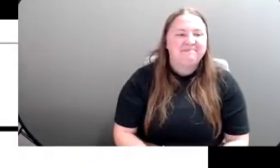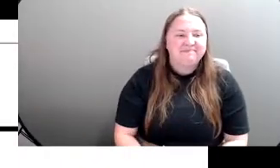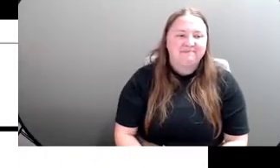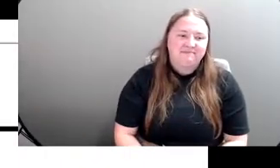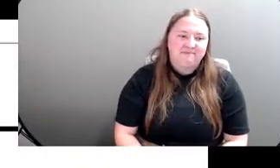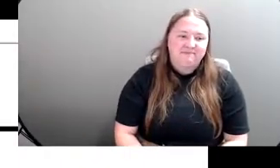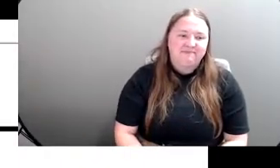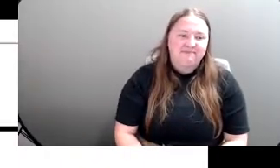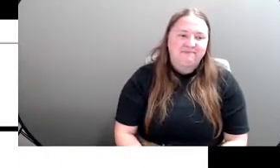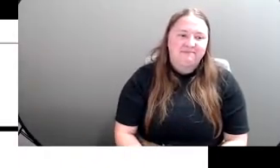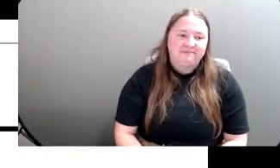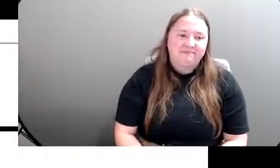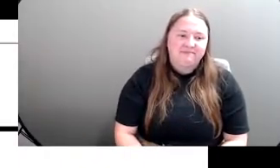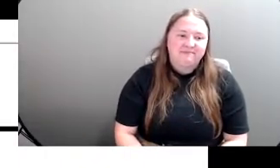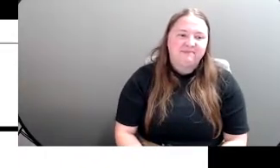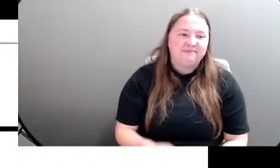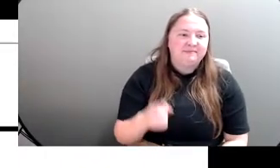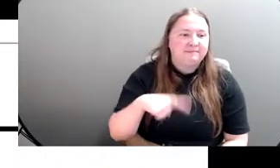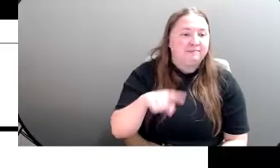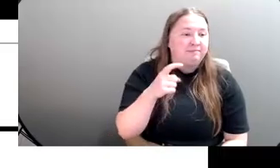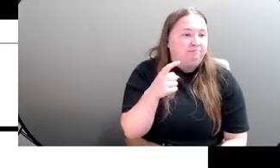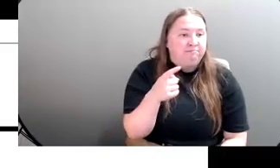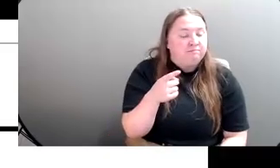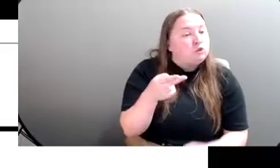those of you who may have joined us in the spring, again,